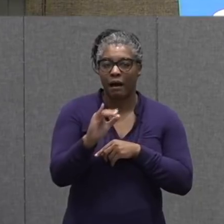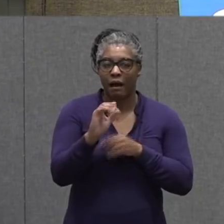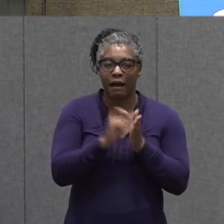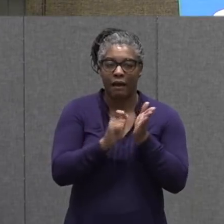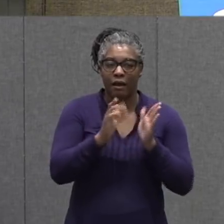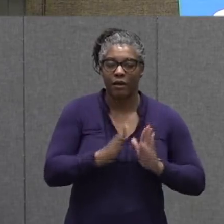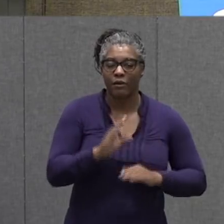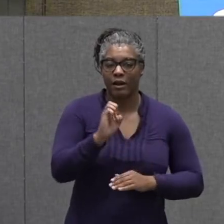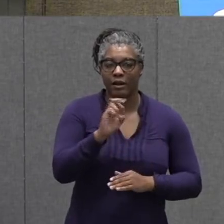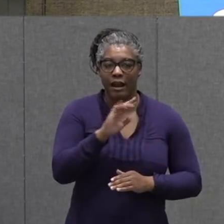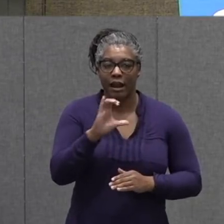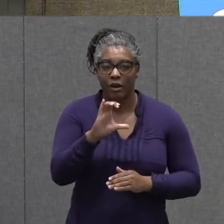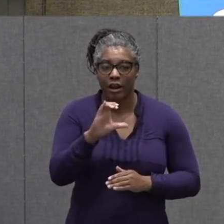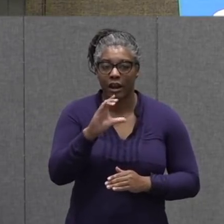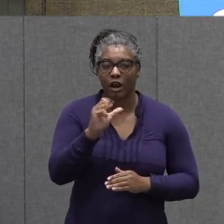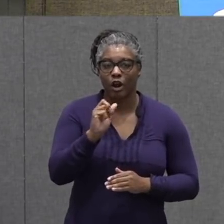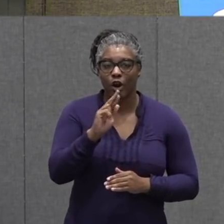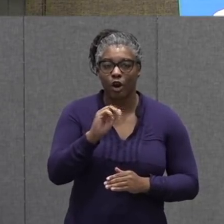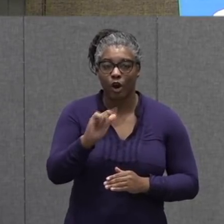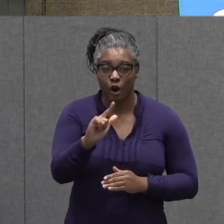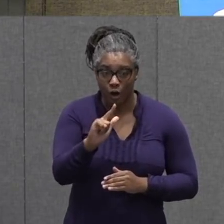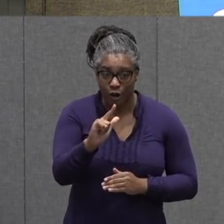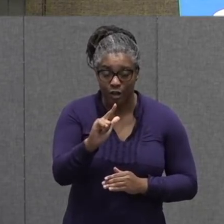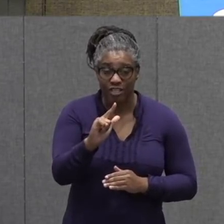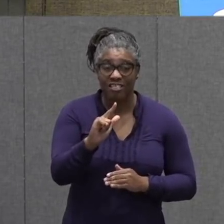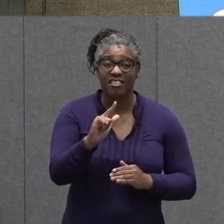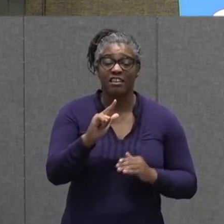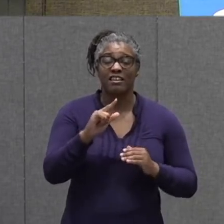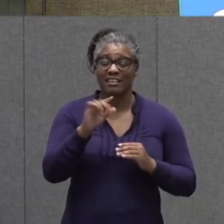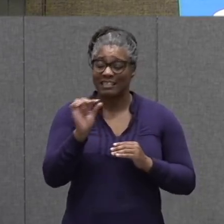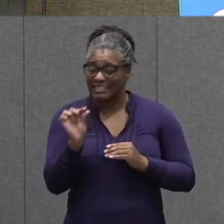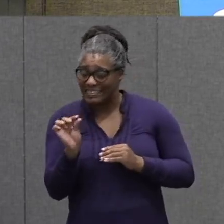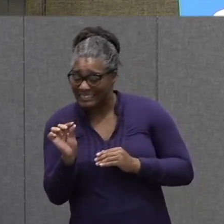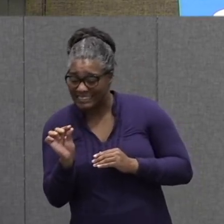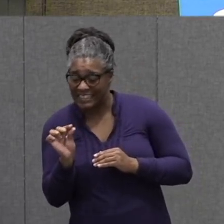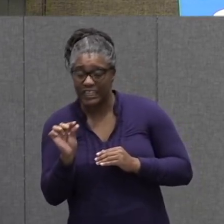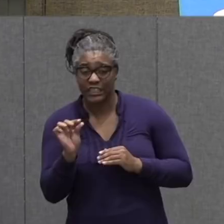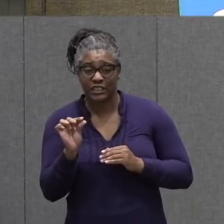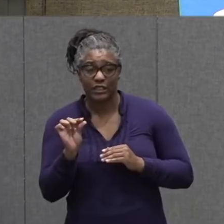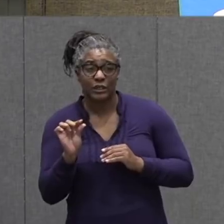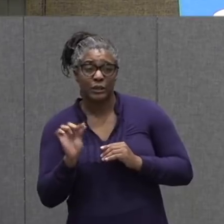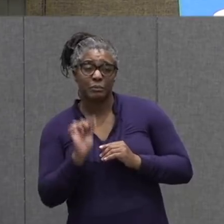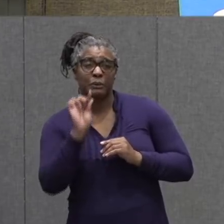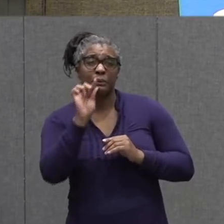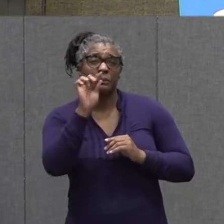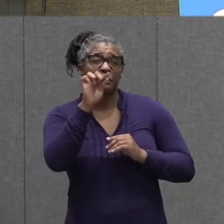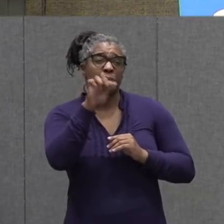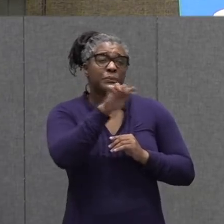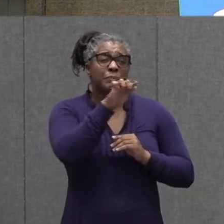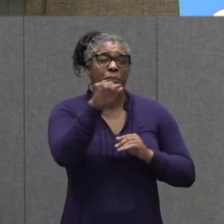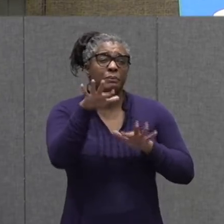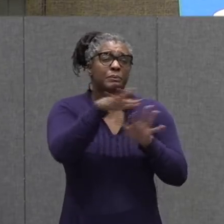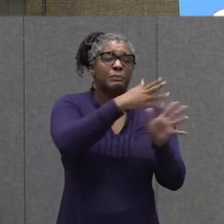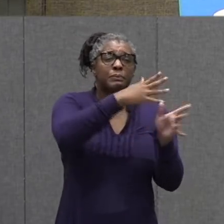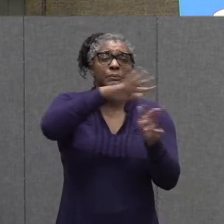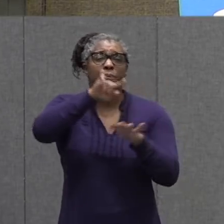and it survived, and finally it ended up growing into a really large giant flower.